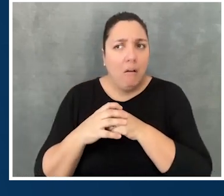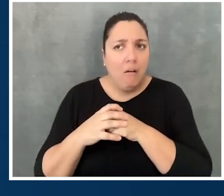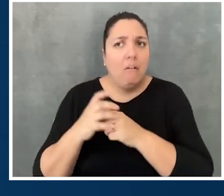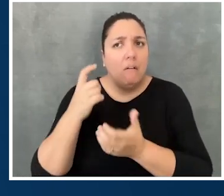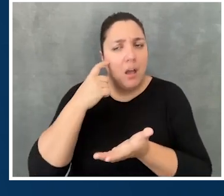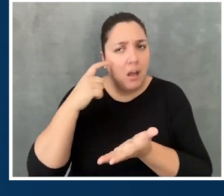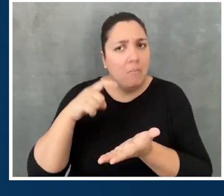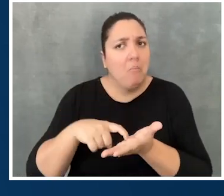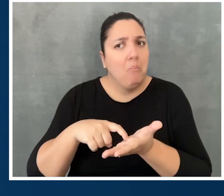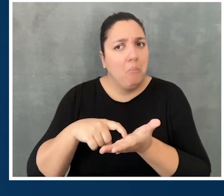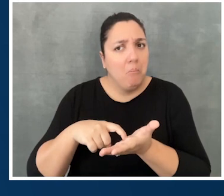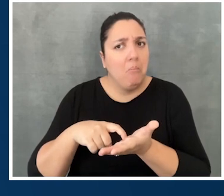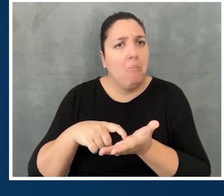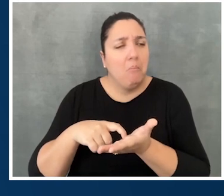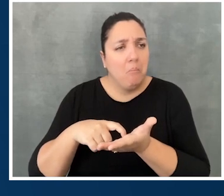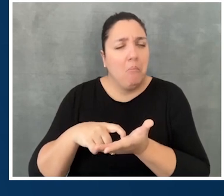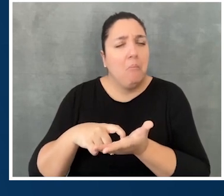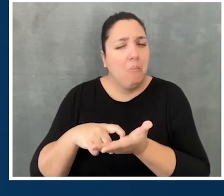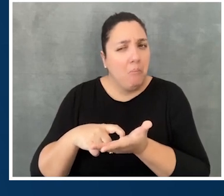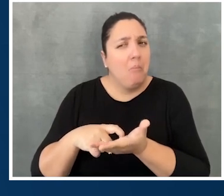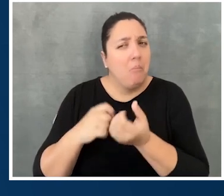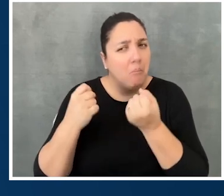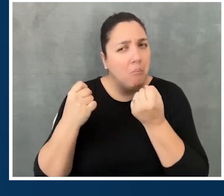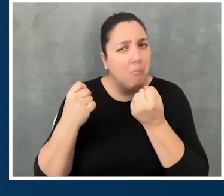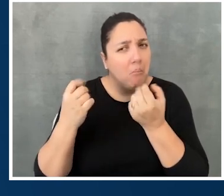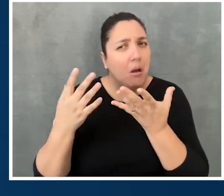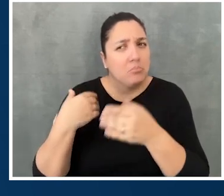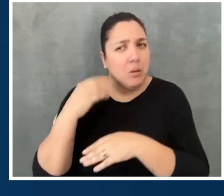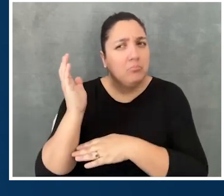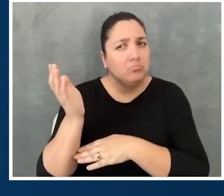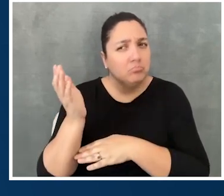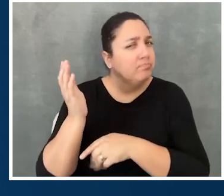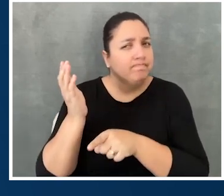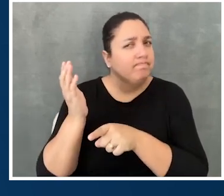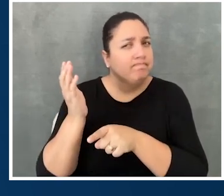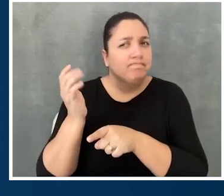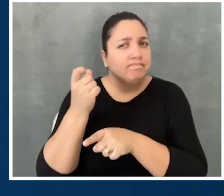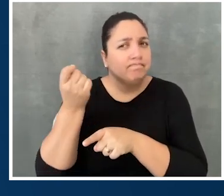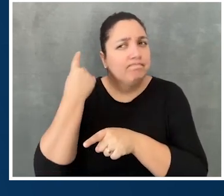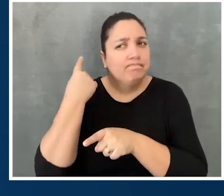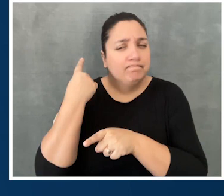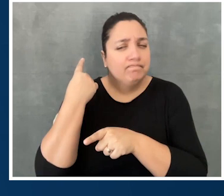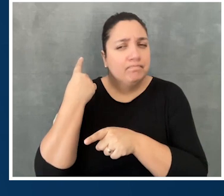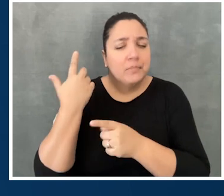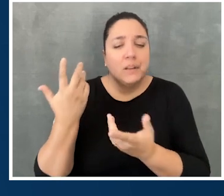that still was not being fully understood. So I thought, let's take a minute and get to the basics of it.